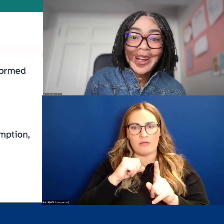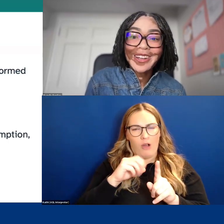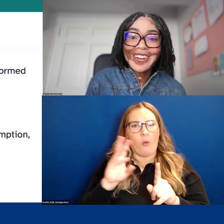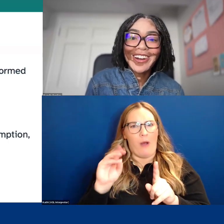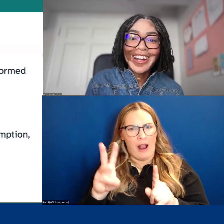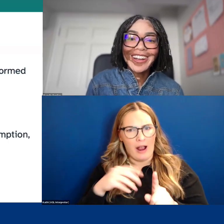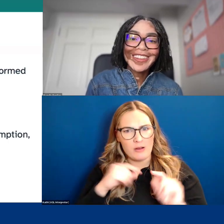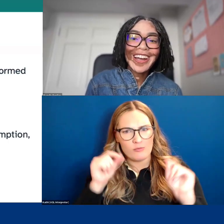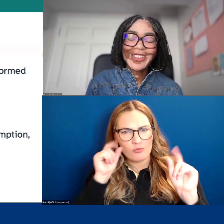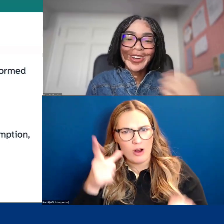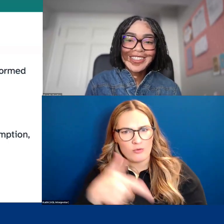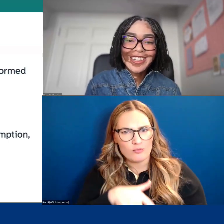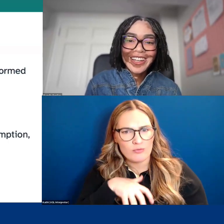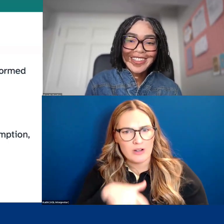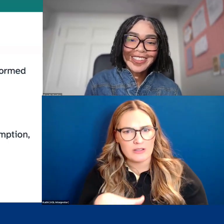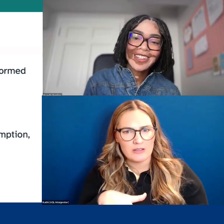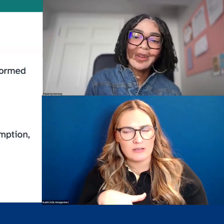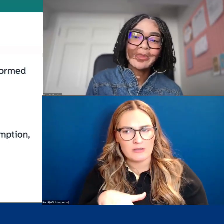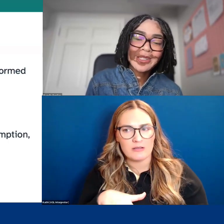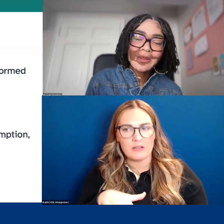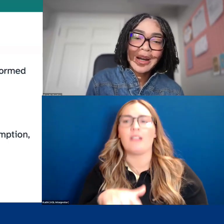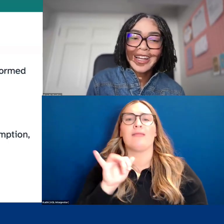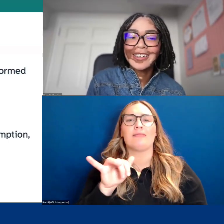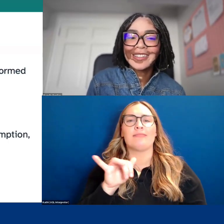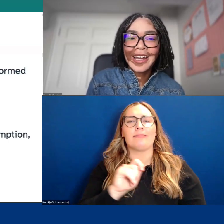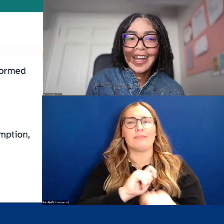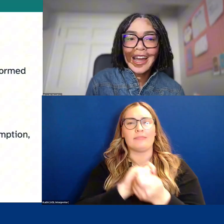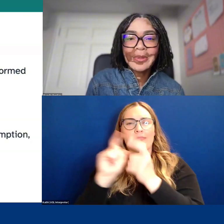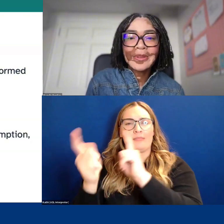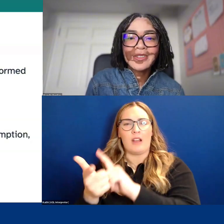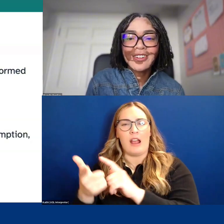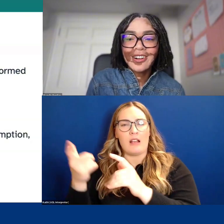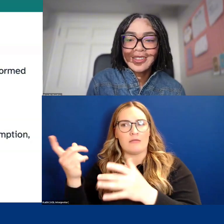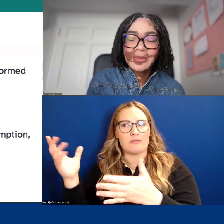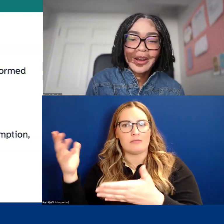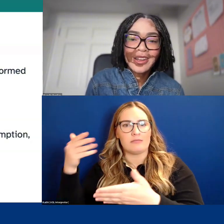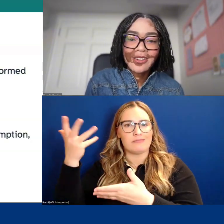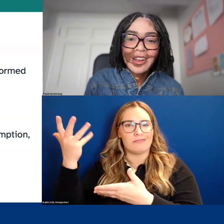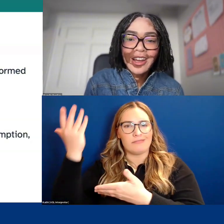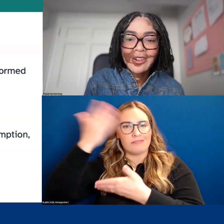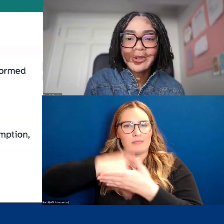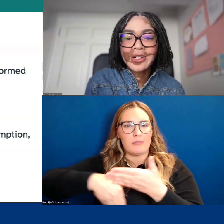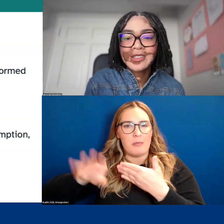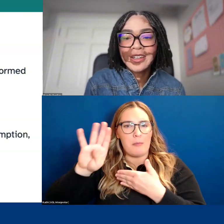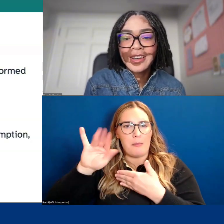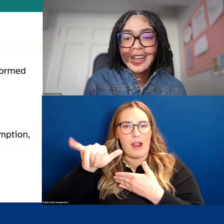you're pregnant. right? And that translates into implicit bias that happens across the perinatal care course.